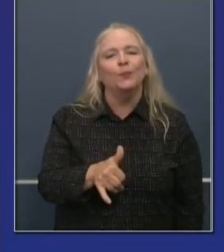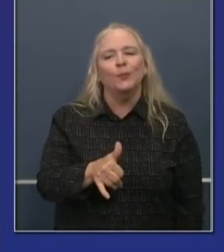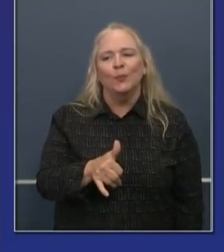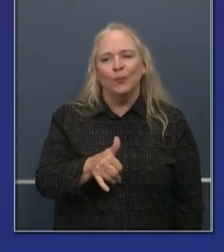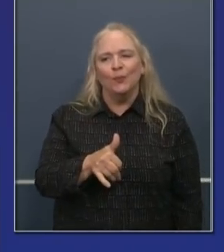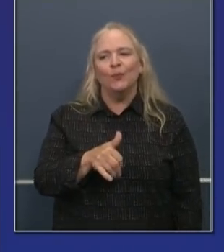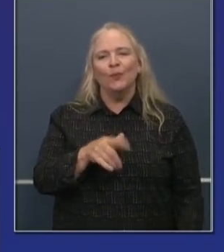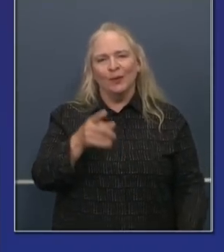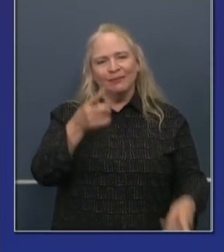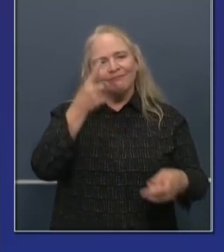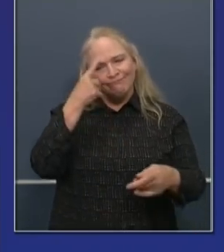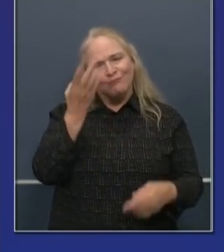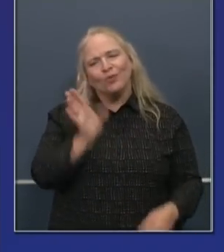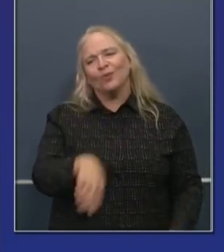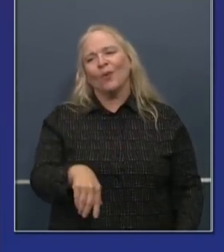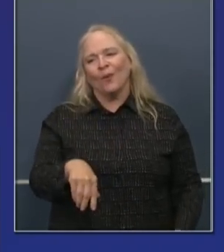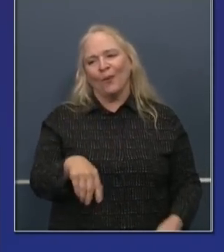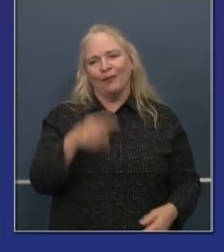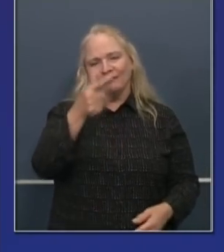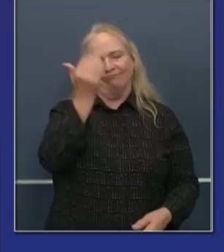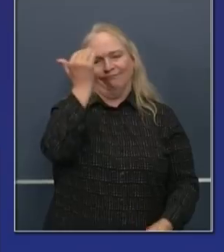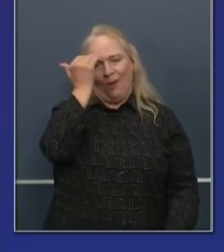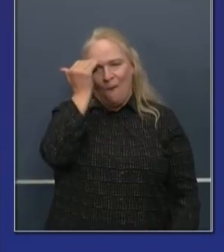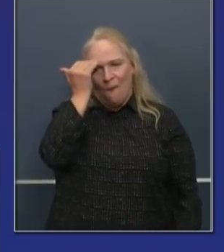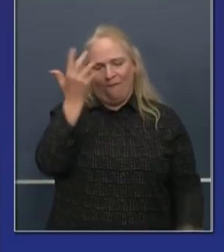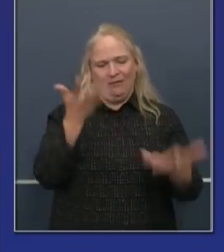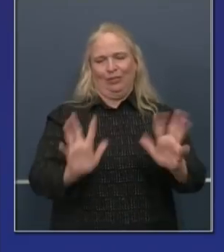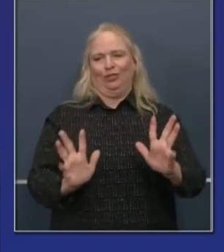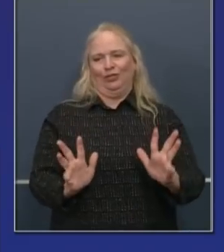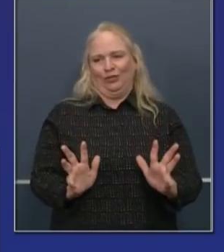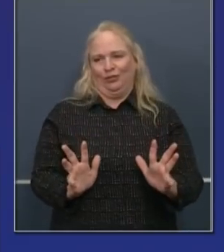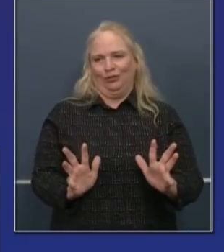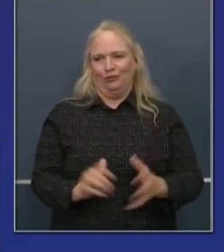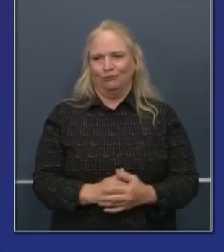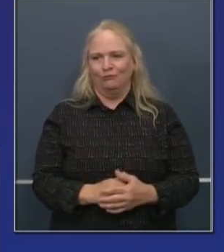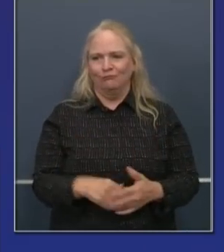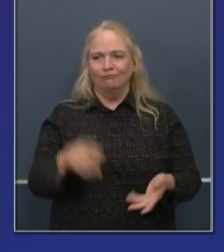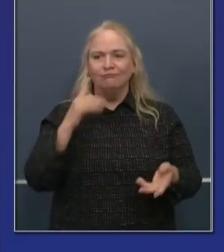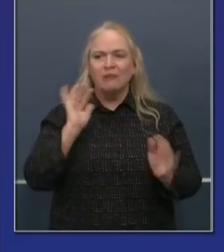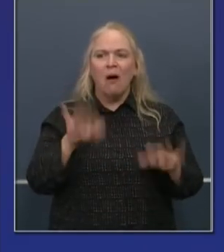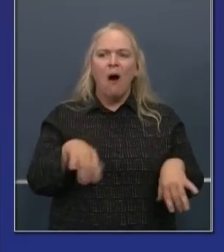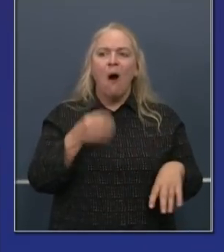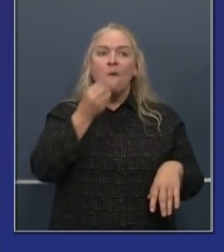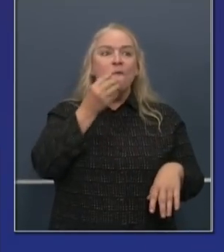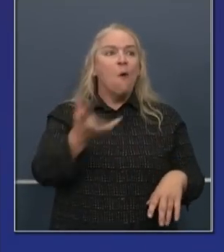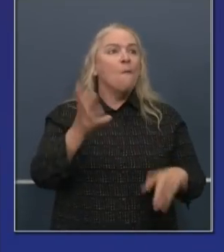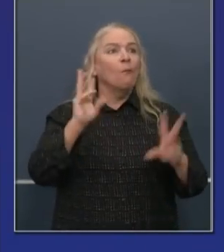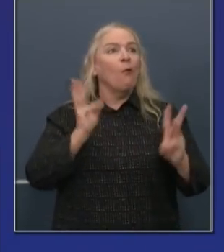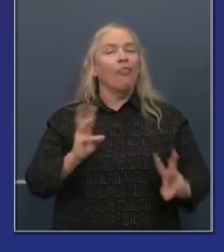IN THIS PRESENTATION. THIS VIRUS IS NOT GOING AWAY ANY TIME SOON AND I HOPE ALL OF US RECOGNIZE THAT IF WE'RE